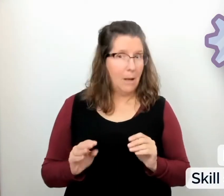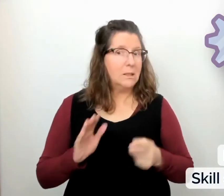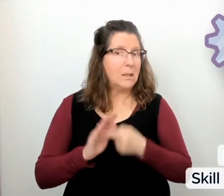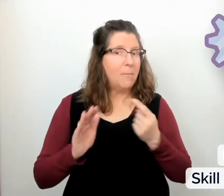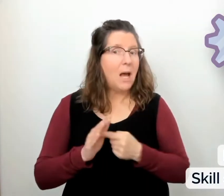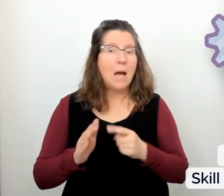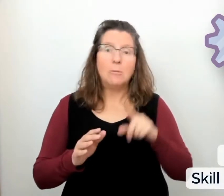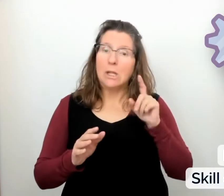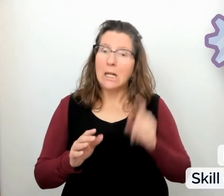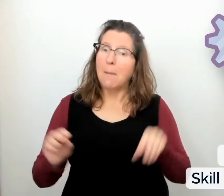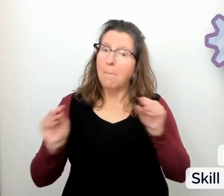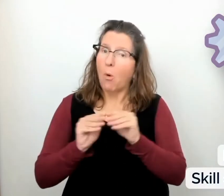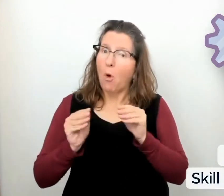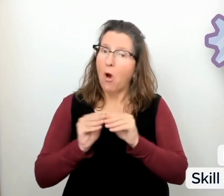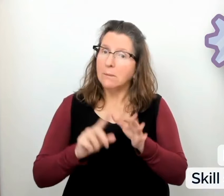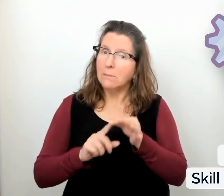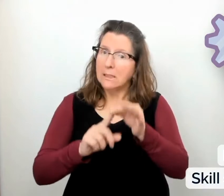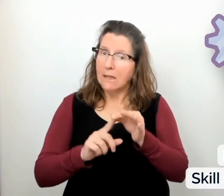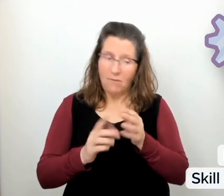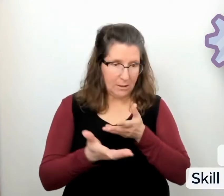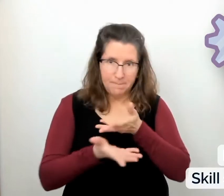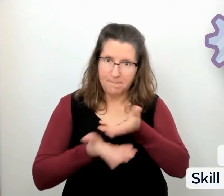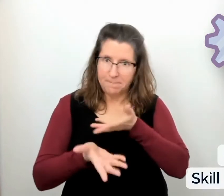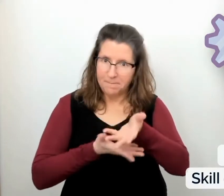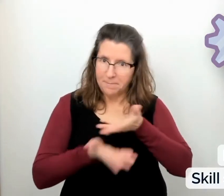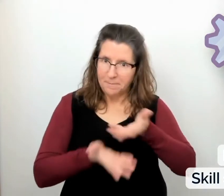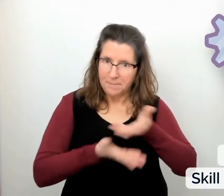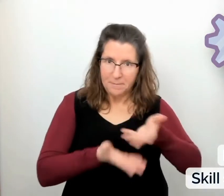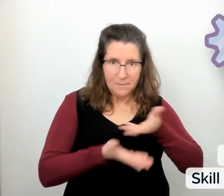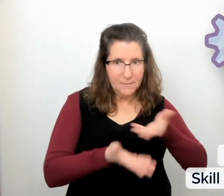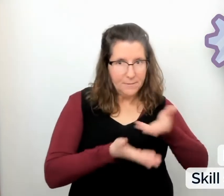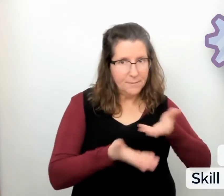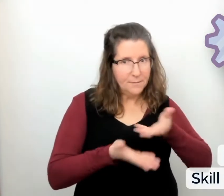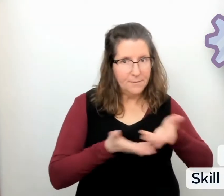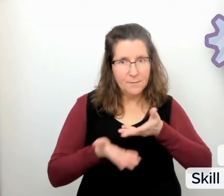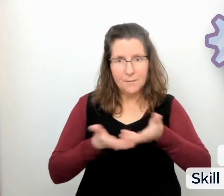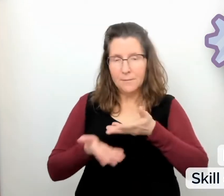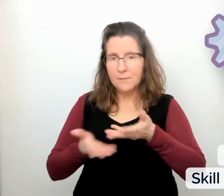But some students will require additional time and individual support.